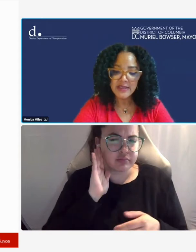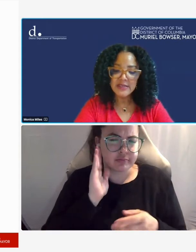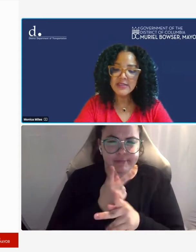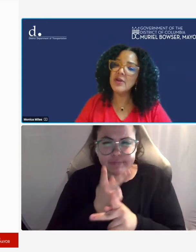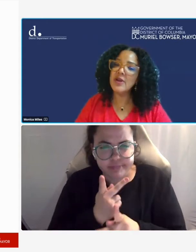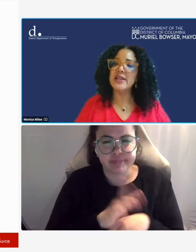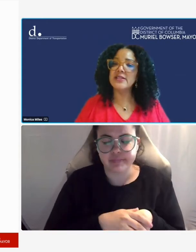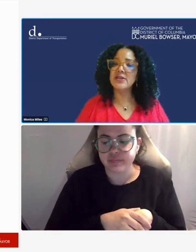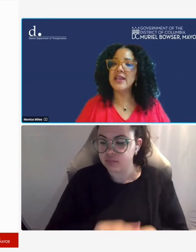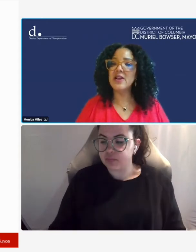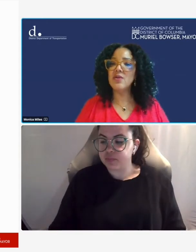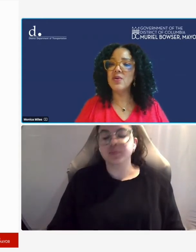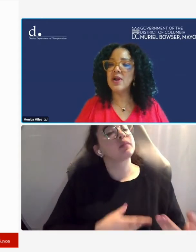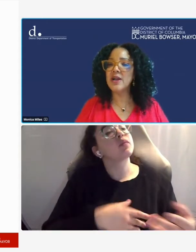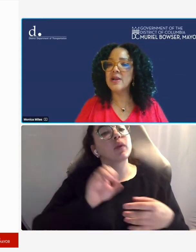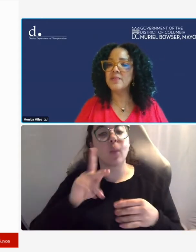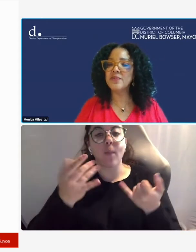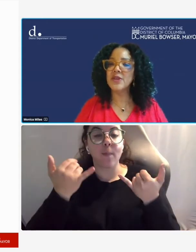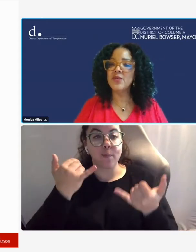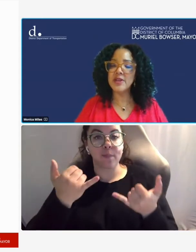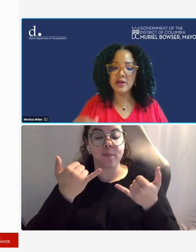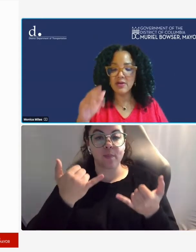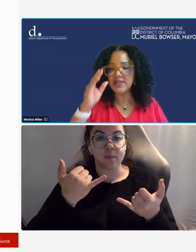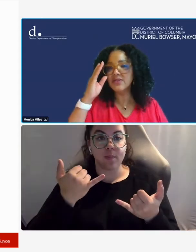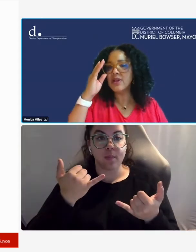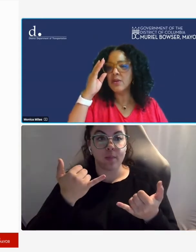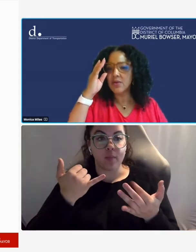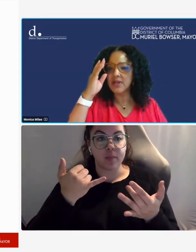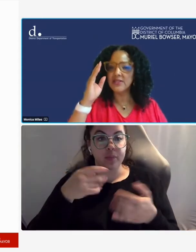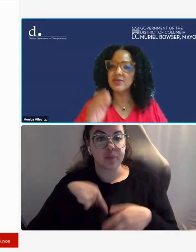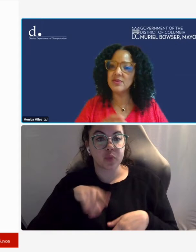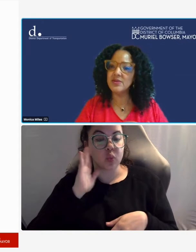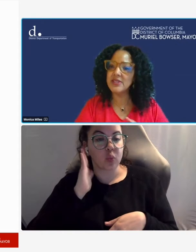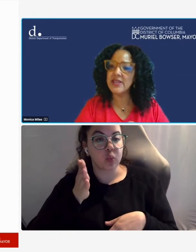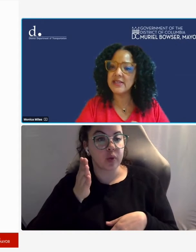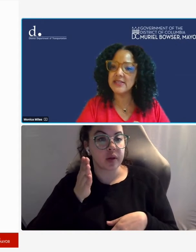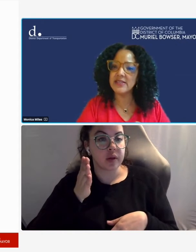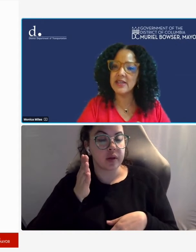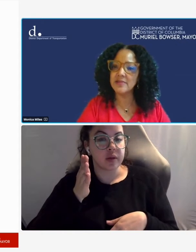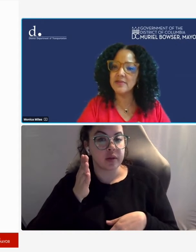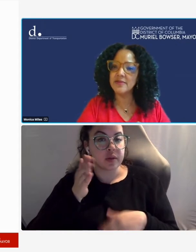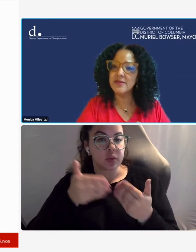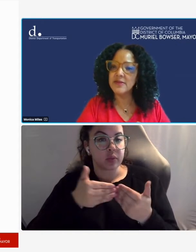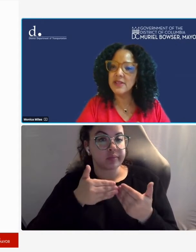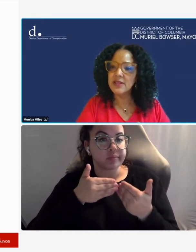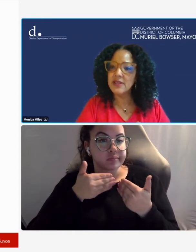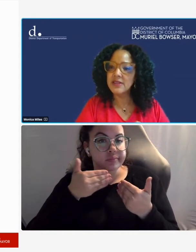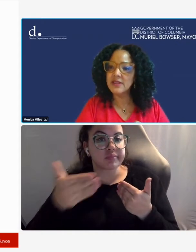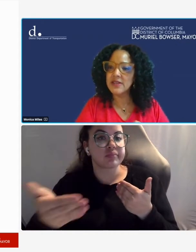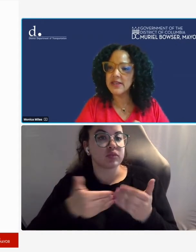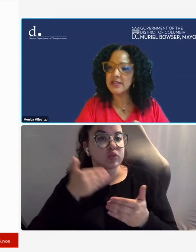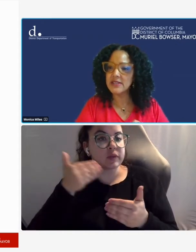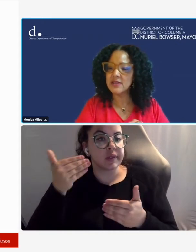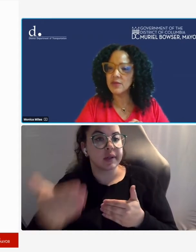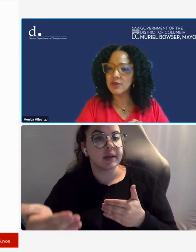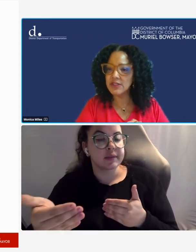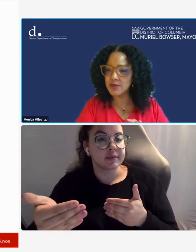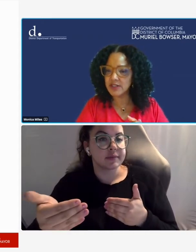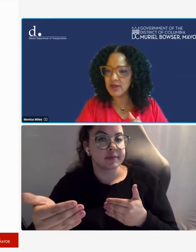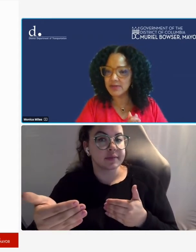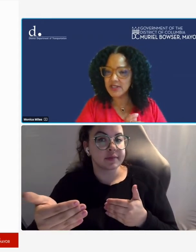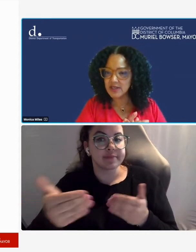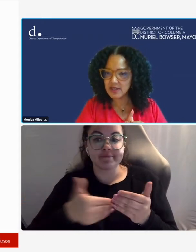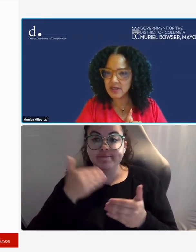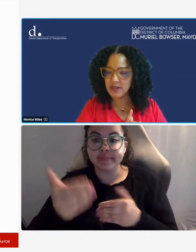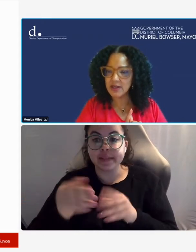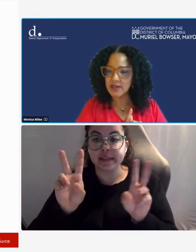so okay so now um we are going to go on to the next um the next subject so i'm seeing a uh are